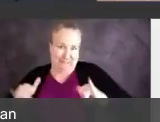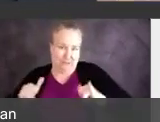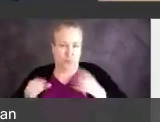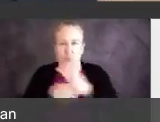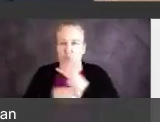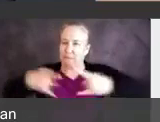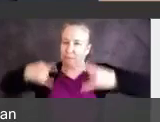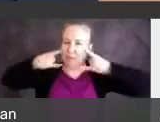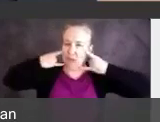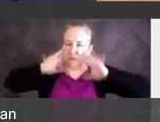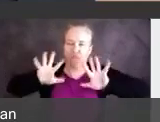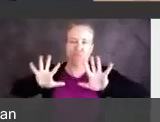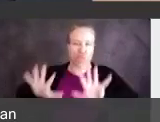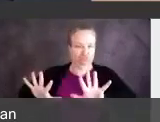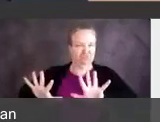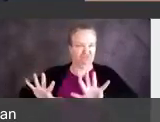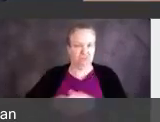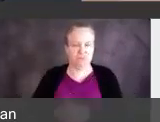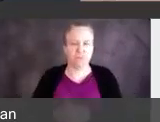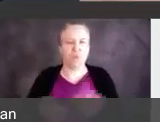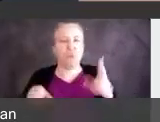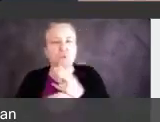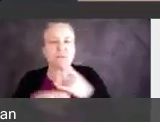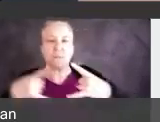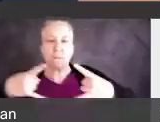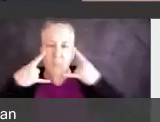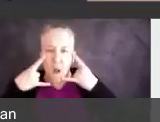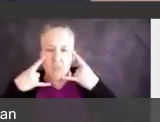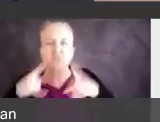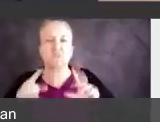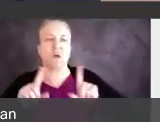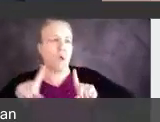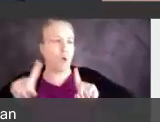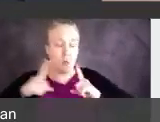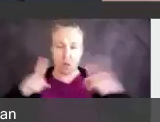Please wear masks, maintain social distancing, and practice other preventive measures when